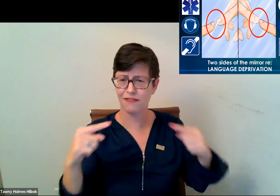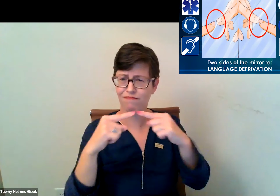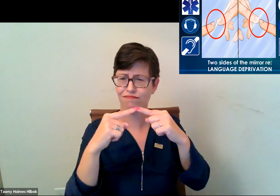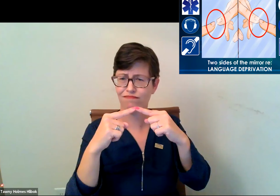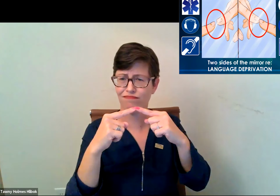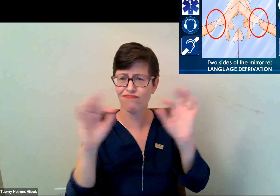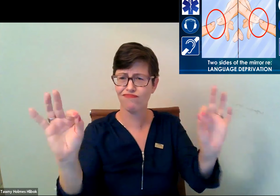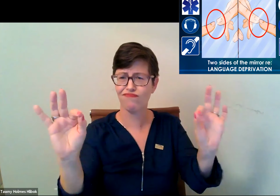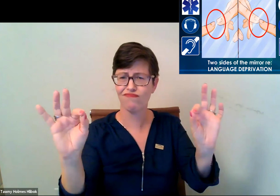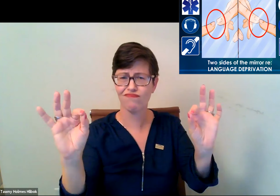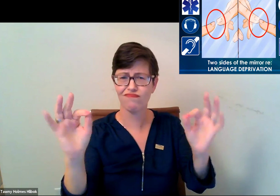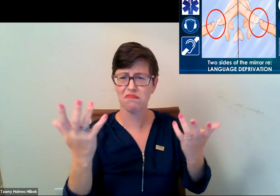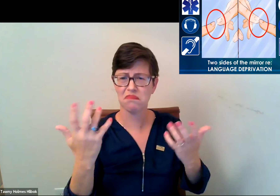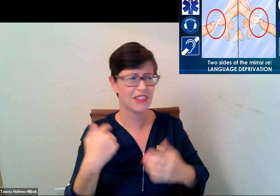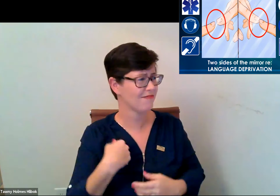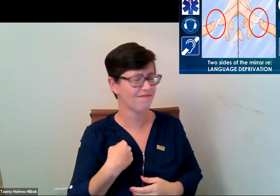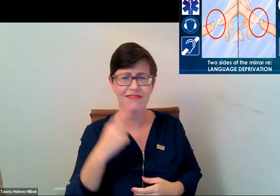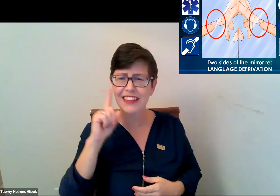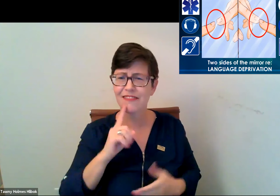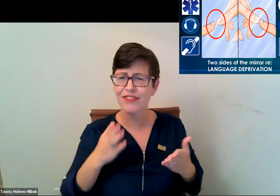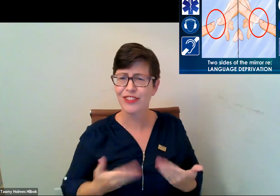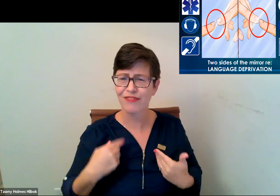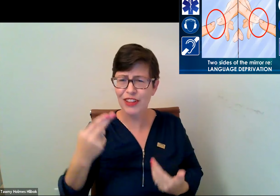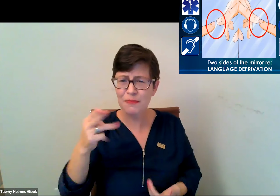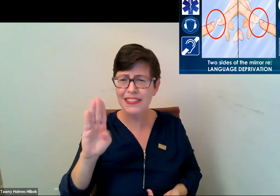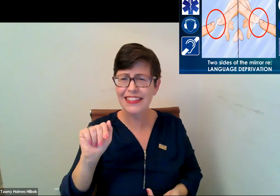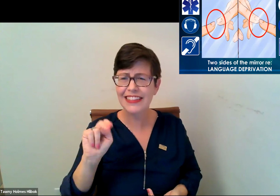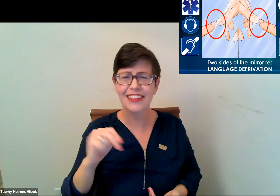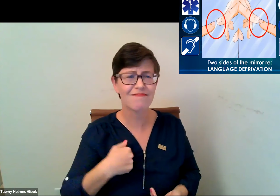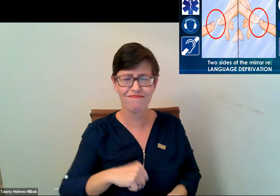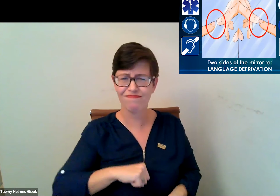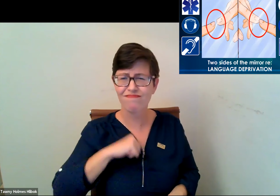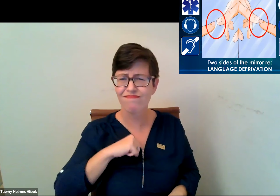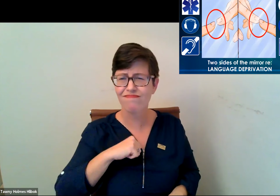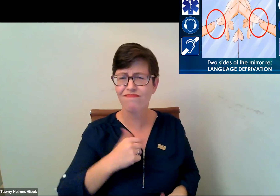it's how people often see themselves as just fine people to meet able to make connections